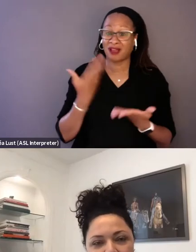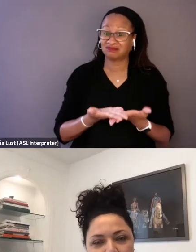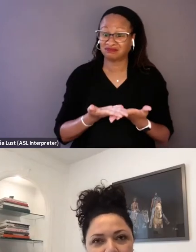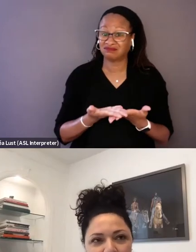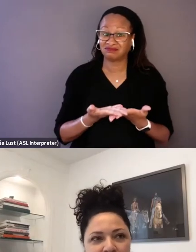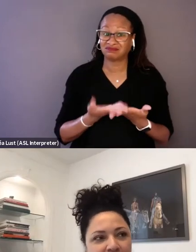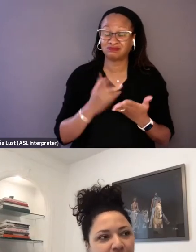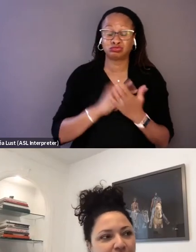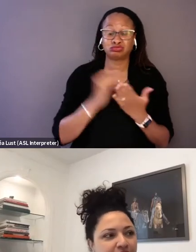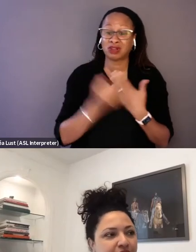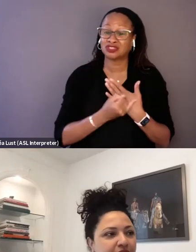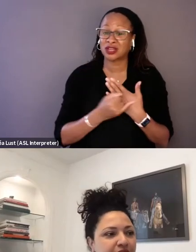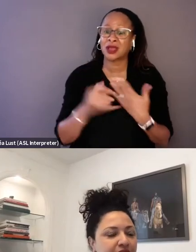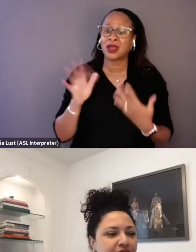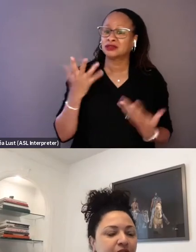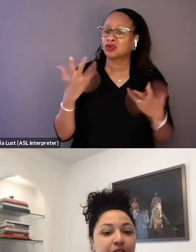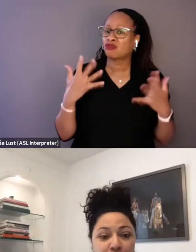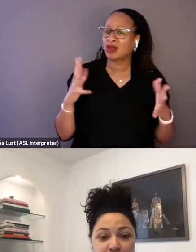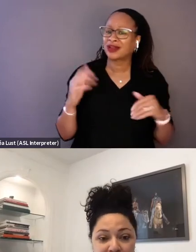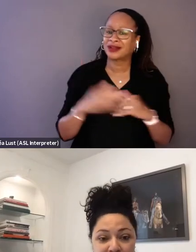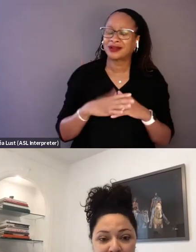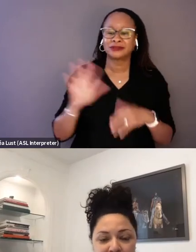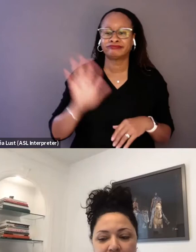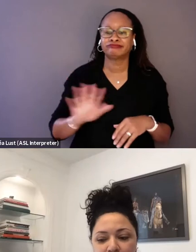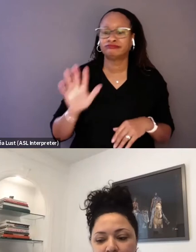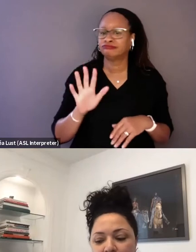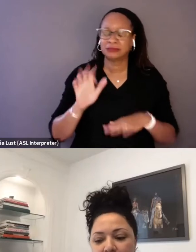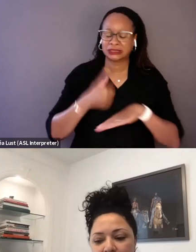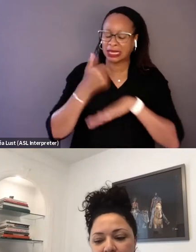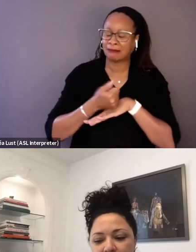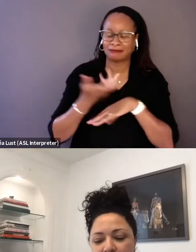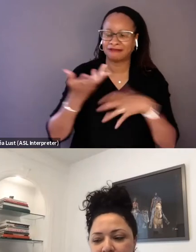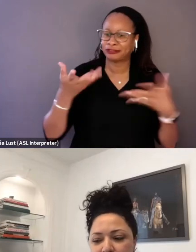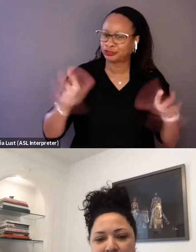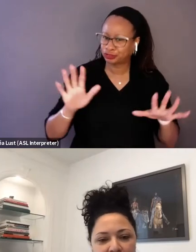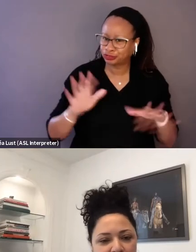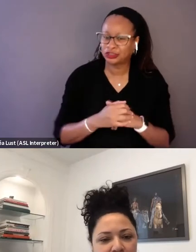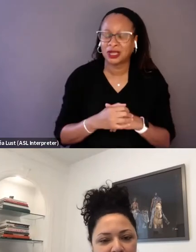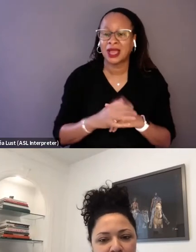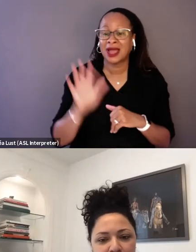it was already kind of the groundwork was laid and I would say about half of the directors